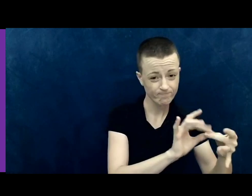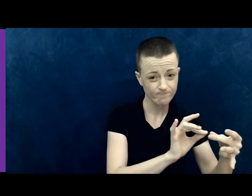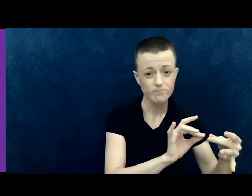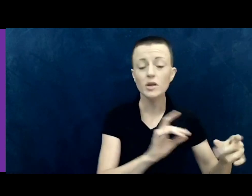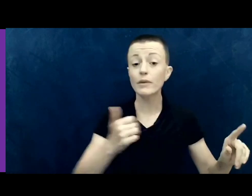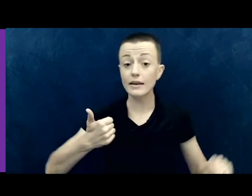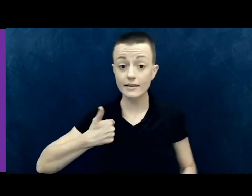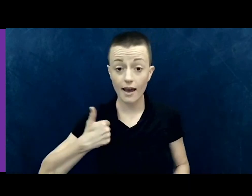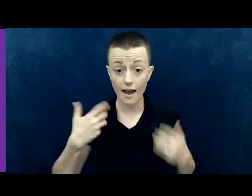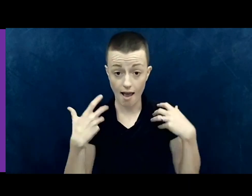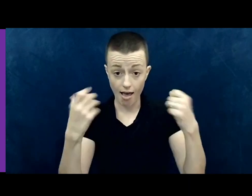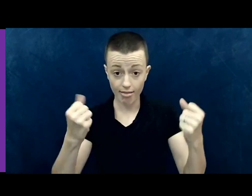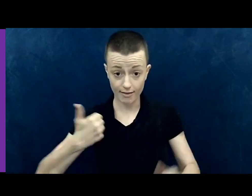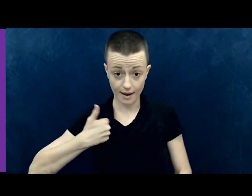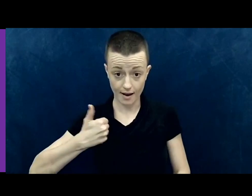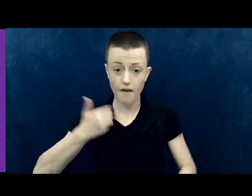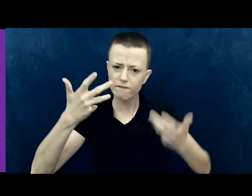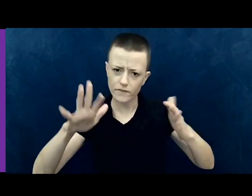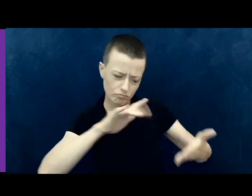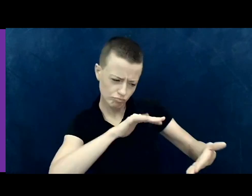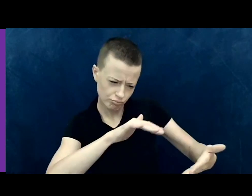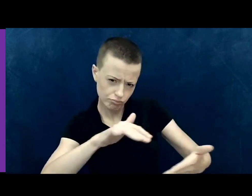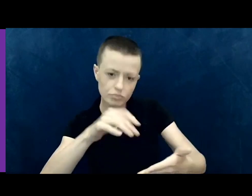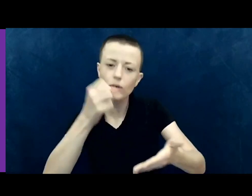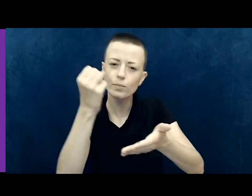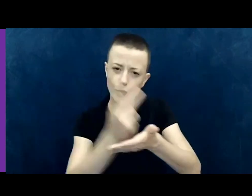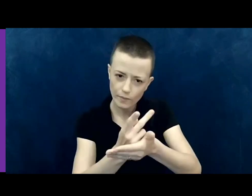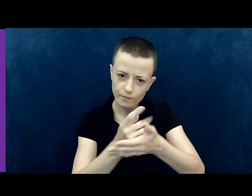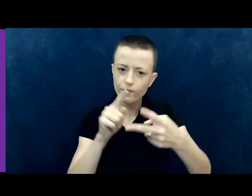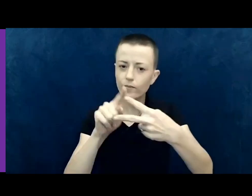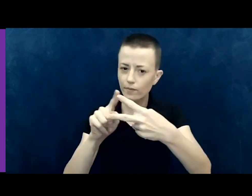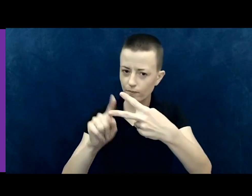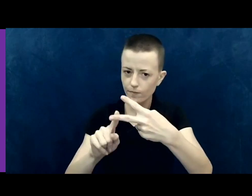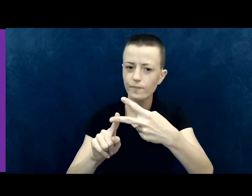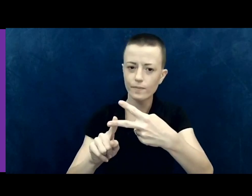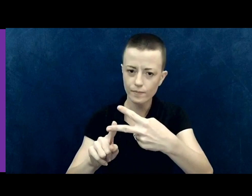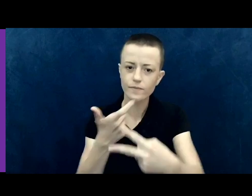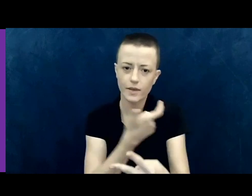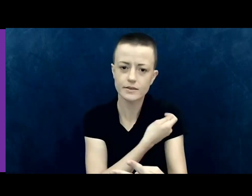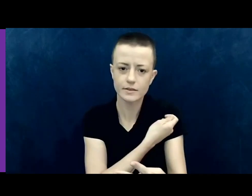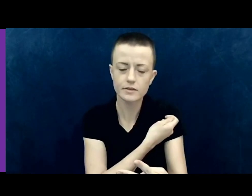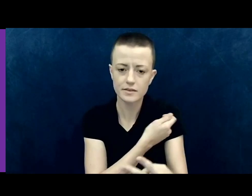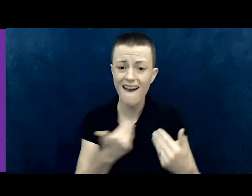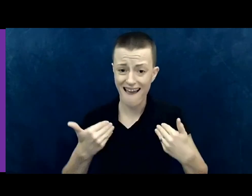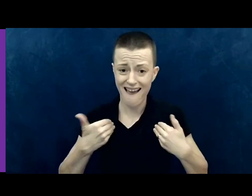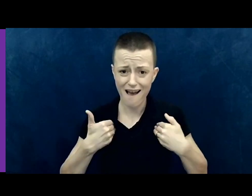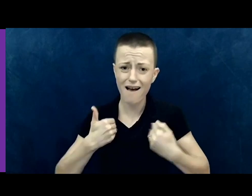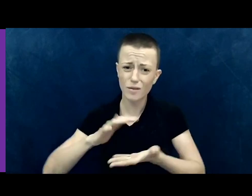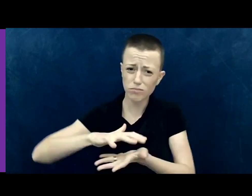Health Canada has issued full approval for these vaccines. The FDA has now done so for Pfizer as well.